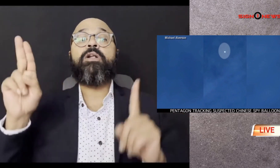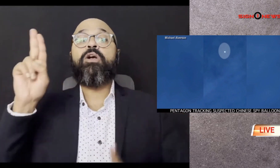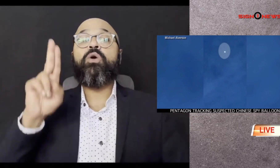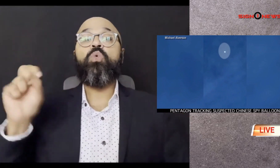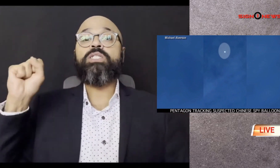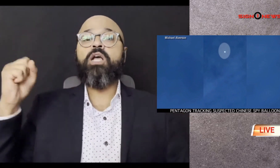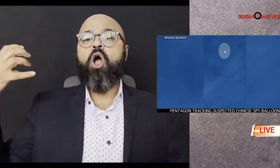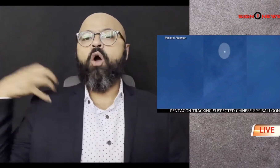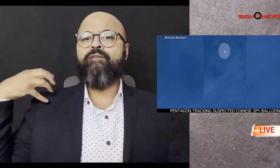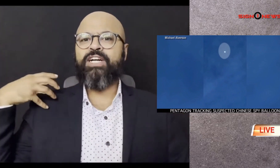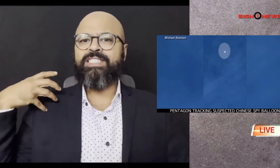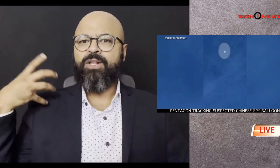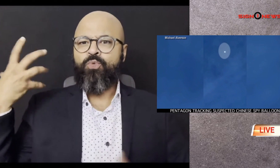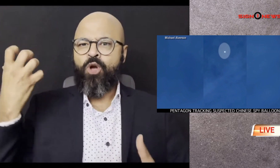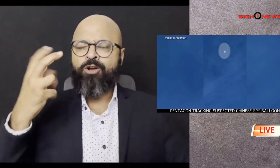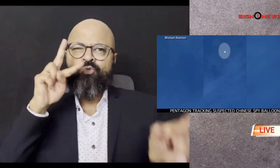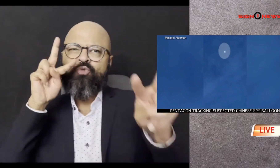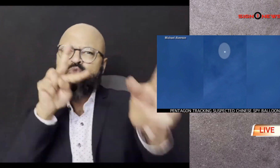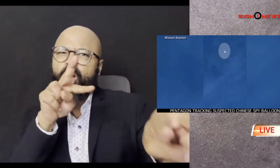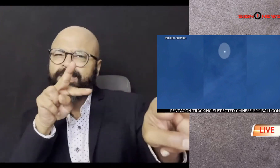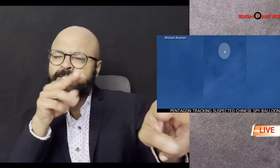But us officials are keeping close watch on it.